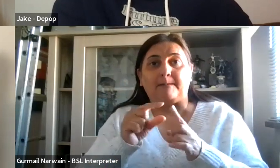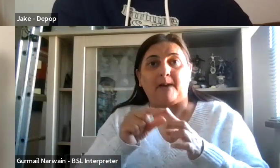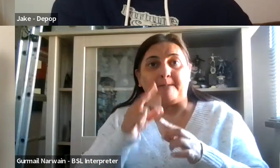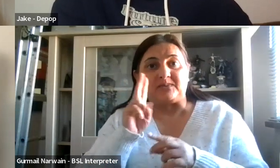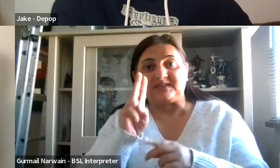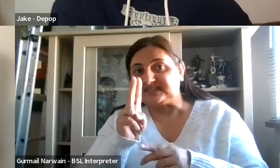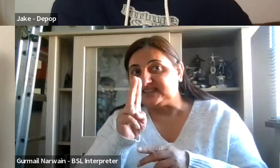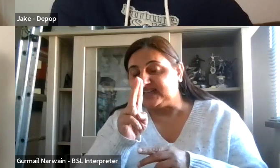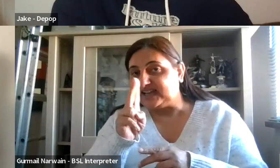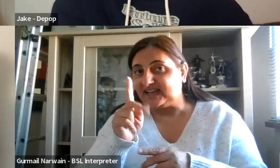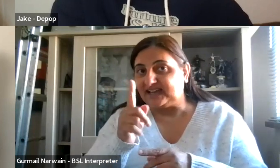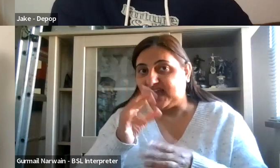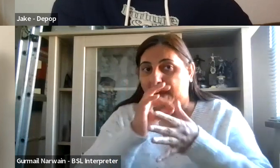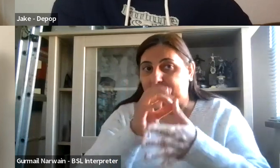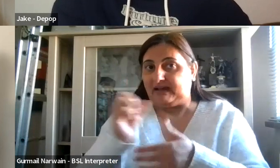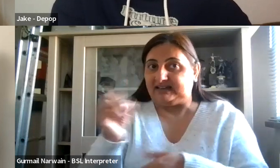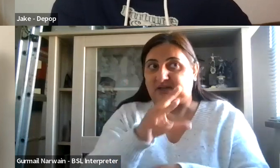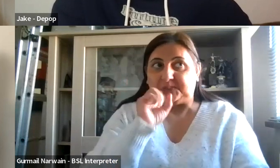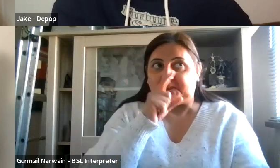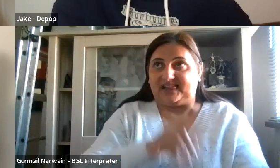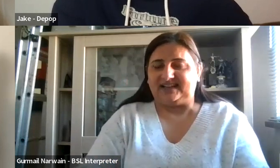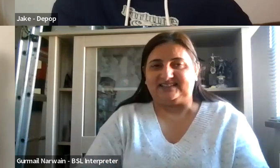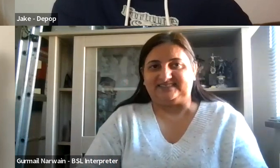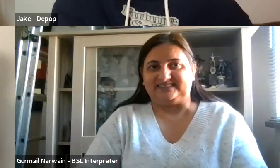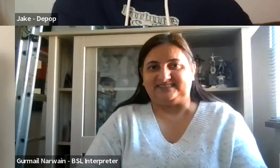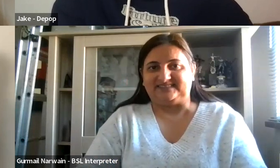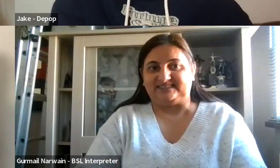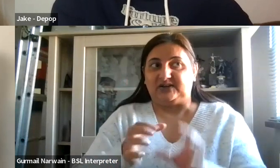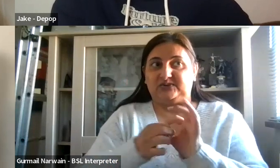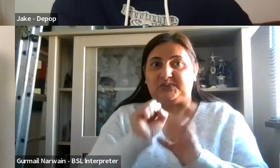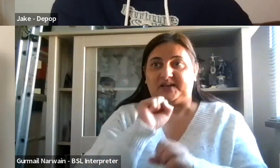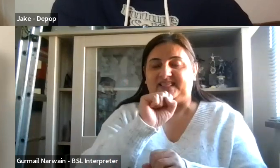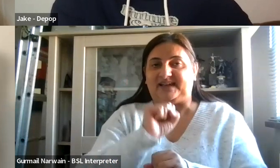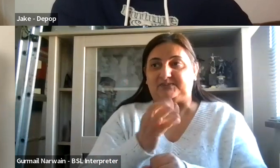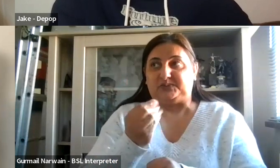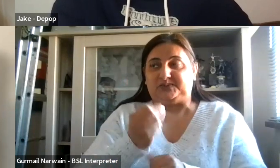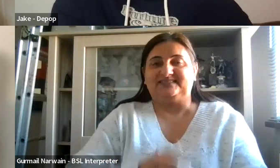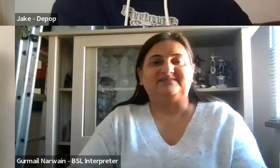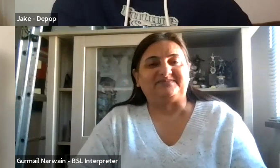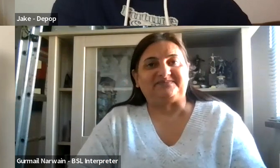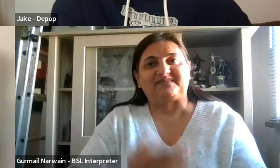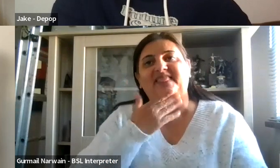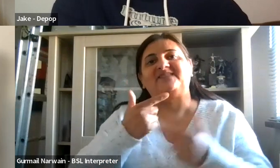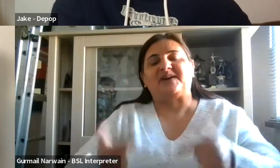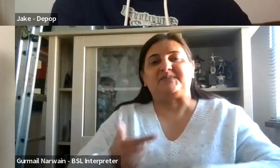through with your applications to to join them pretty soon. some of you coming through with your applications to join them soon.